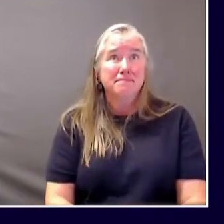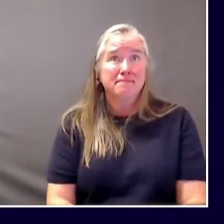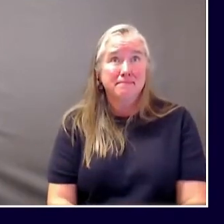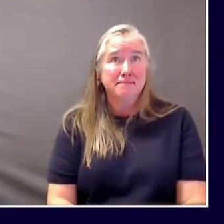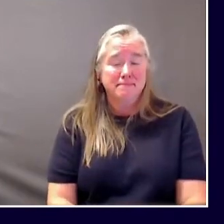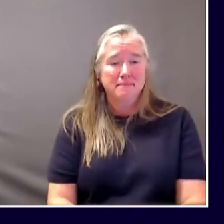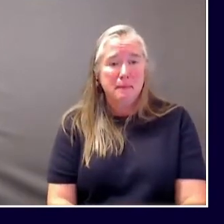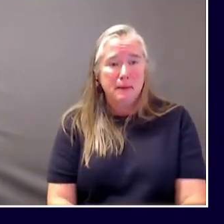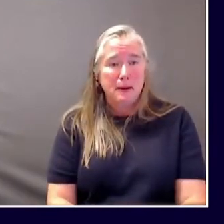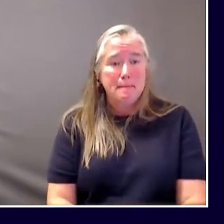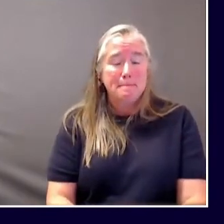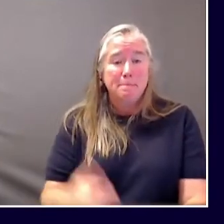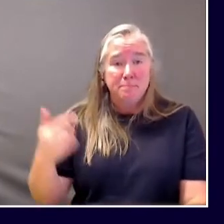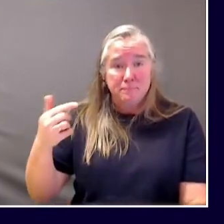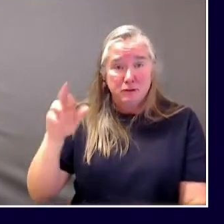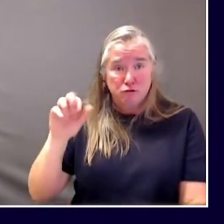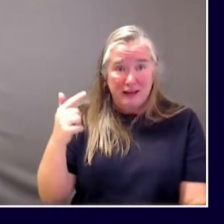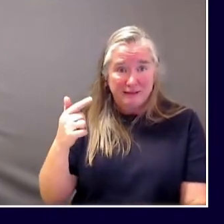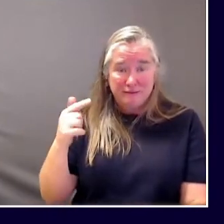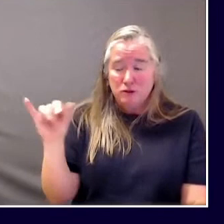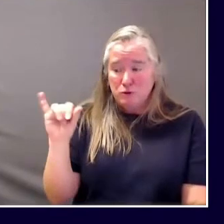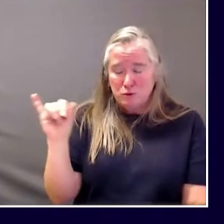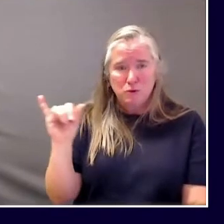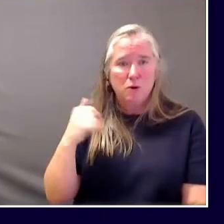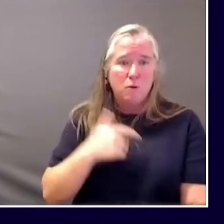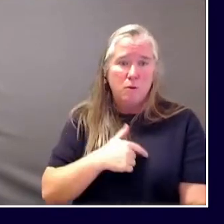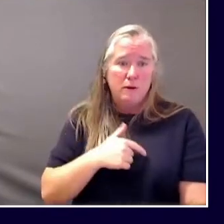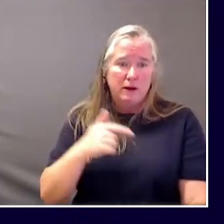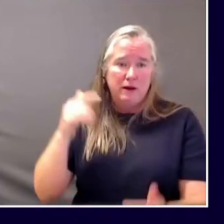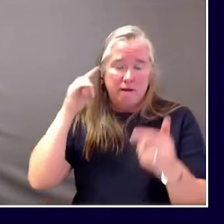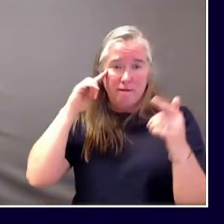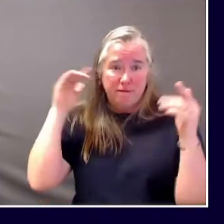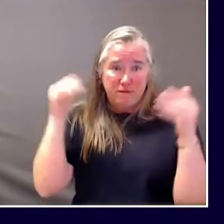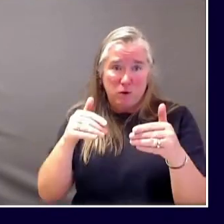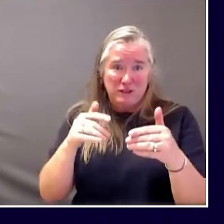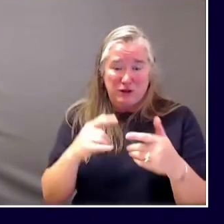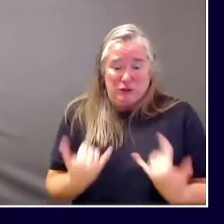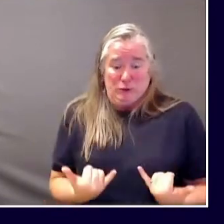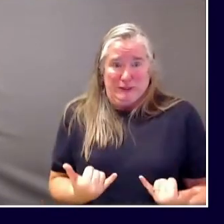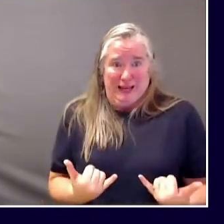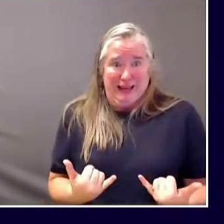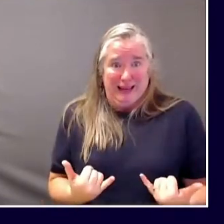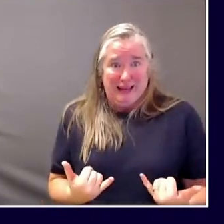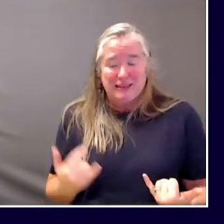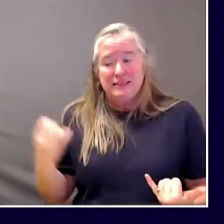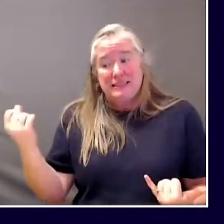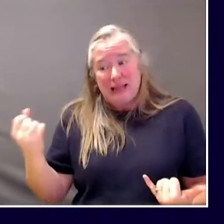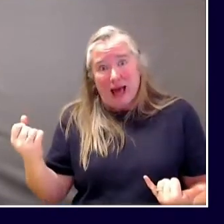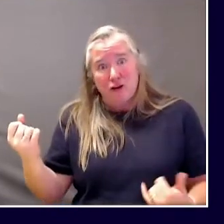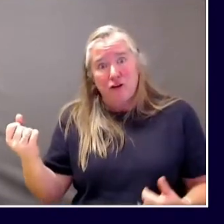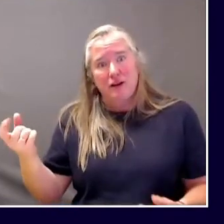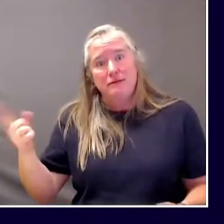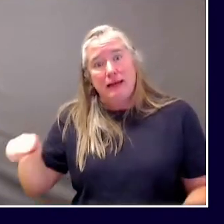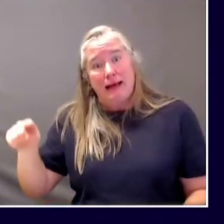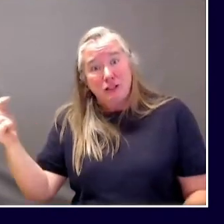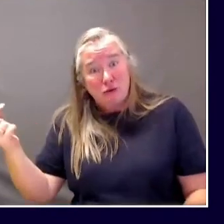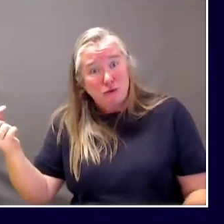all that being said Greg you know what what we're really focused on what's happening as